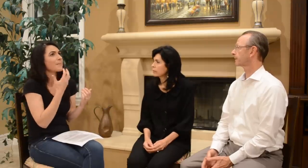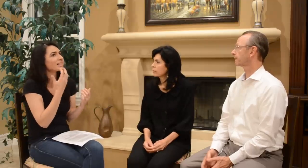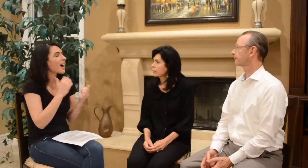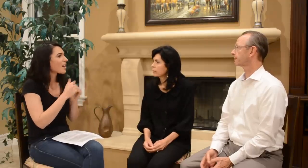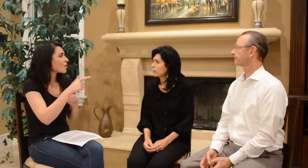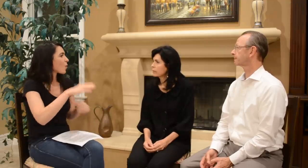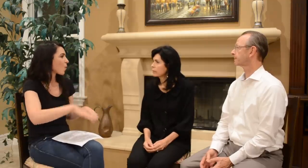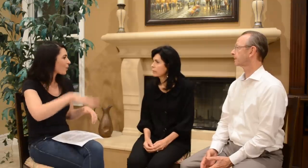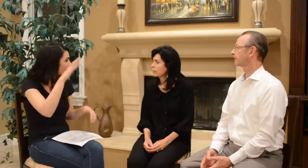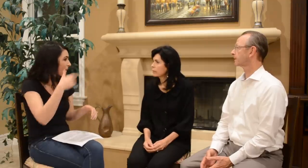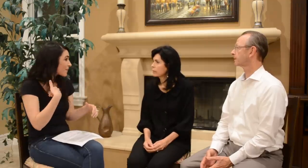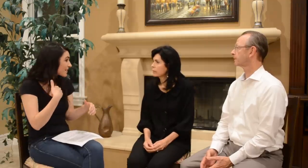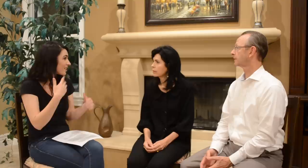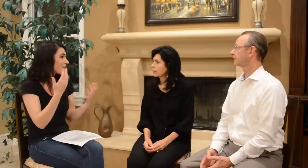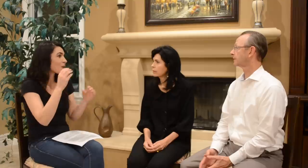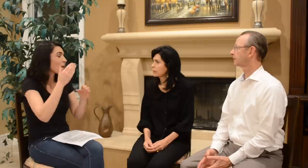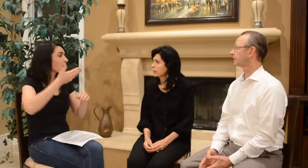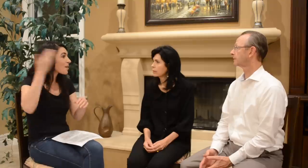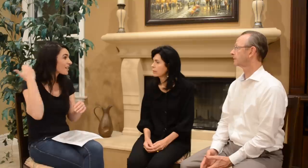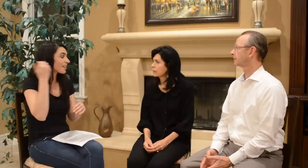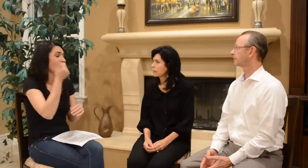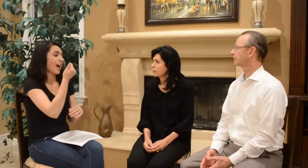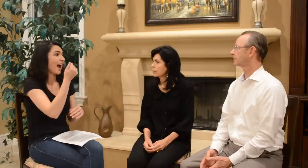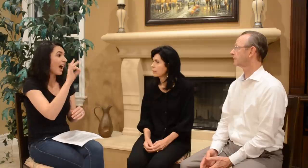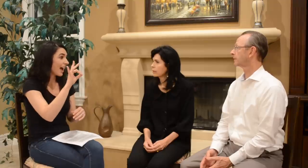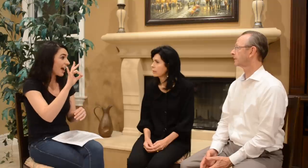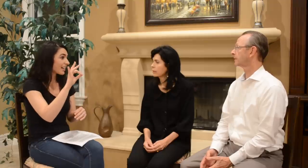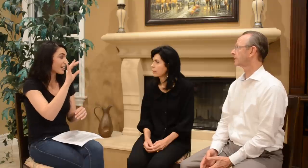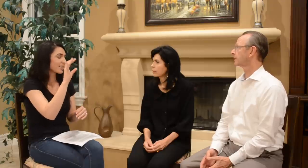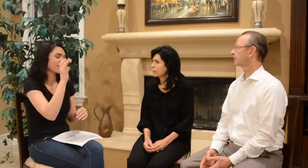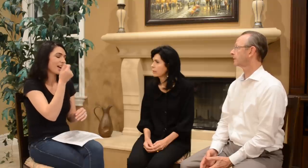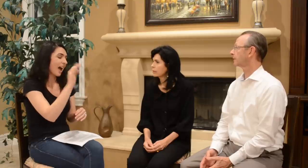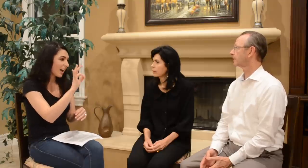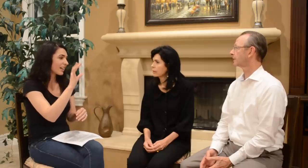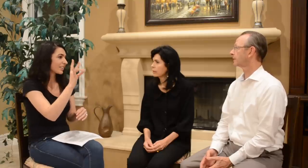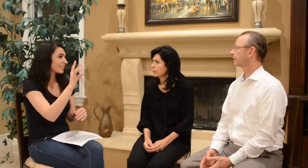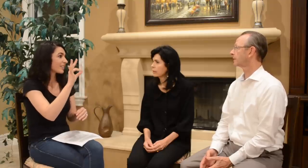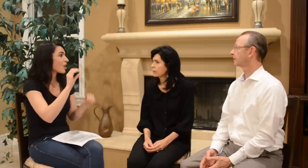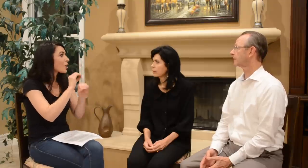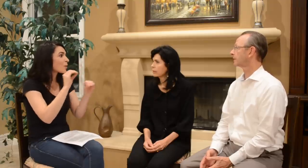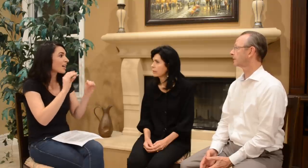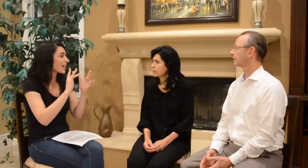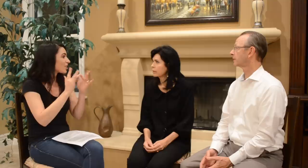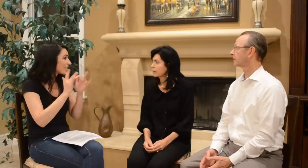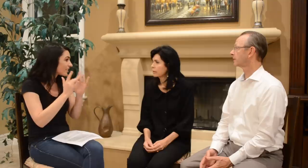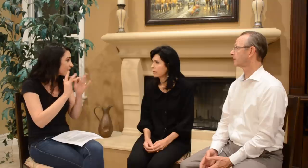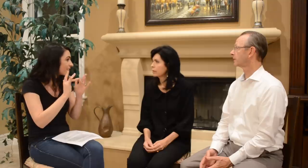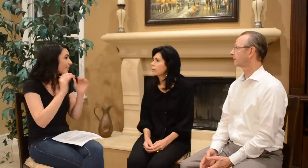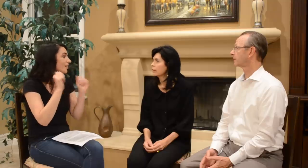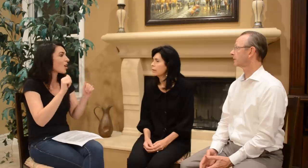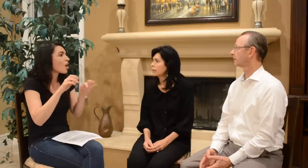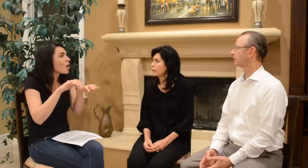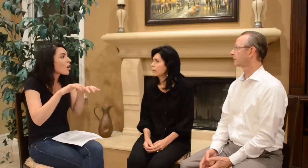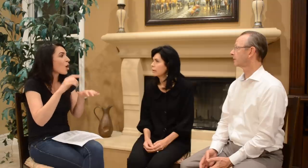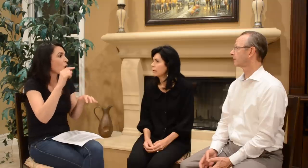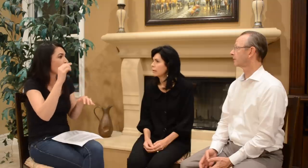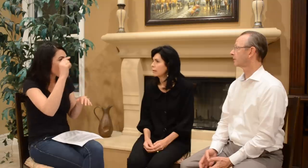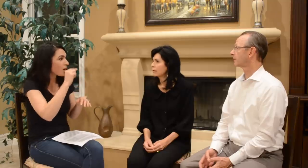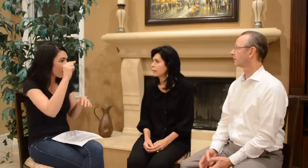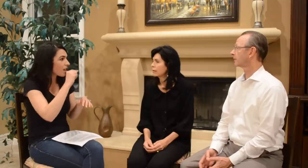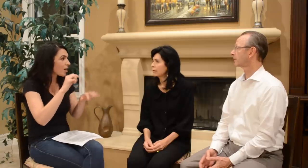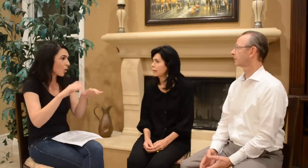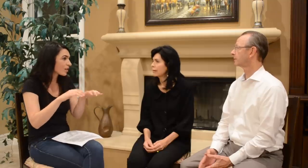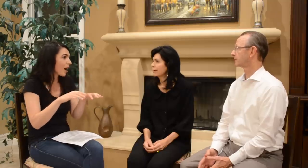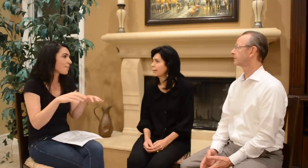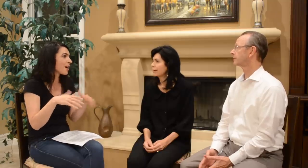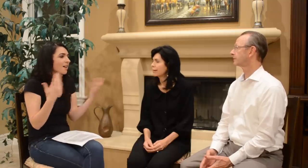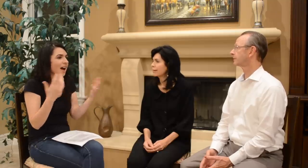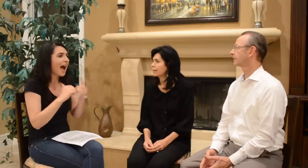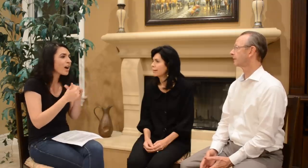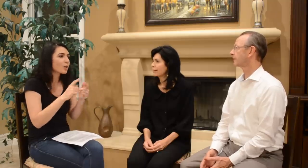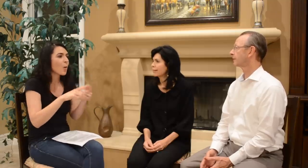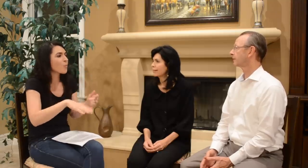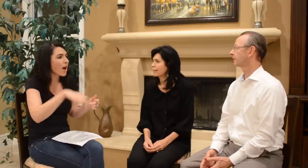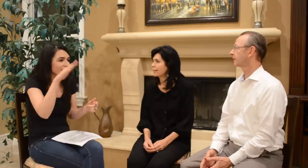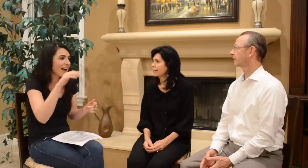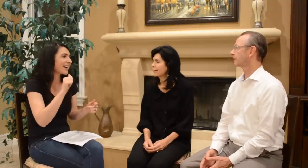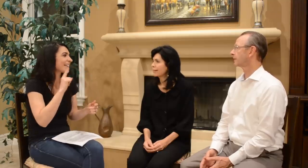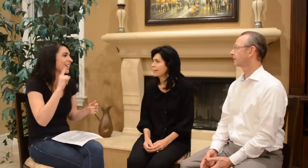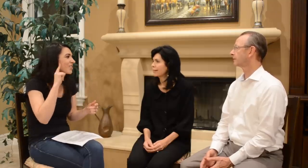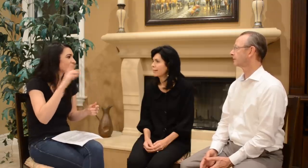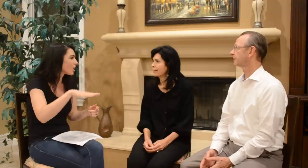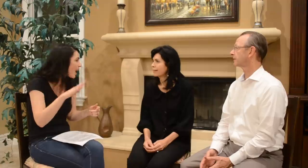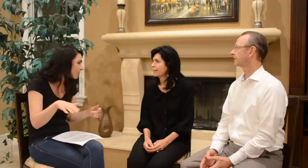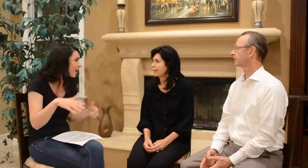amazed at how you raised me… back then in 18.. 1989… there wasn’t internet that you could google how to raise a deaf child…